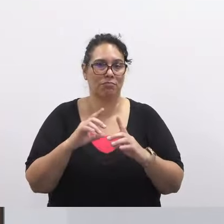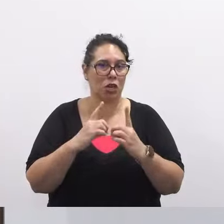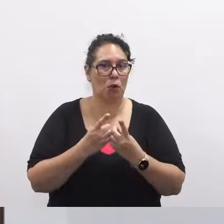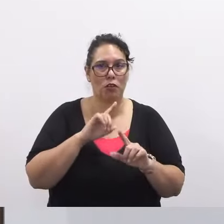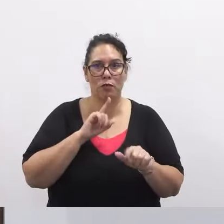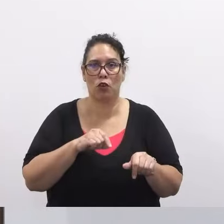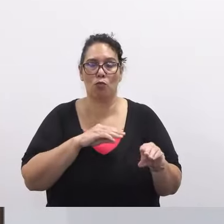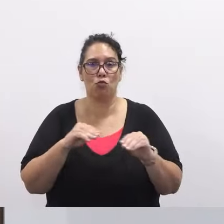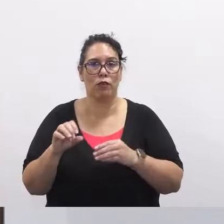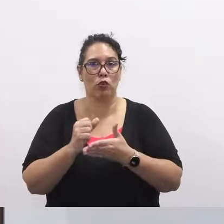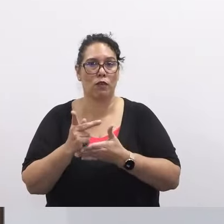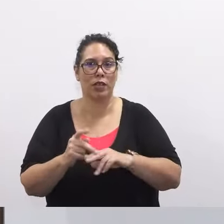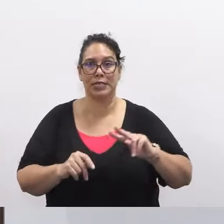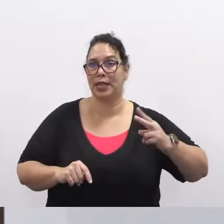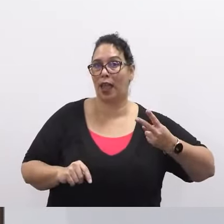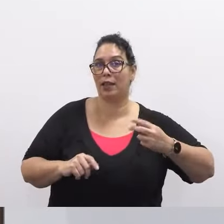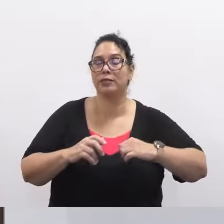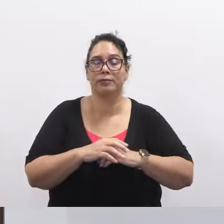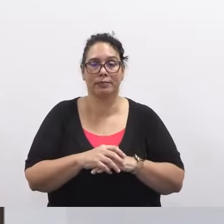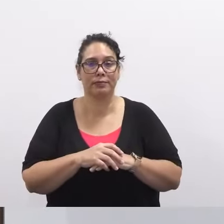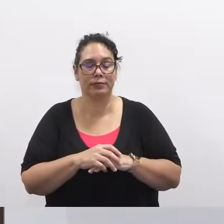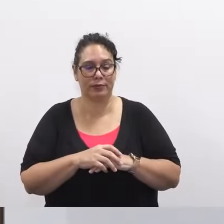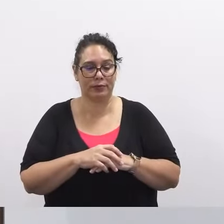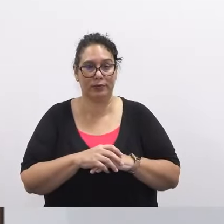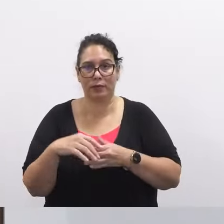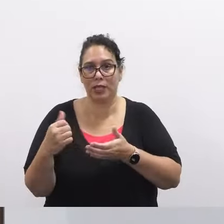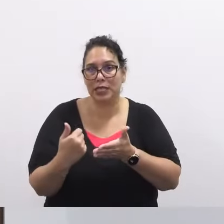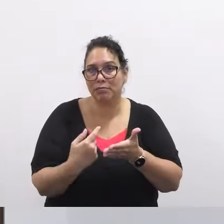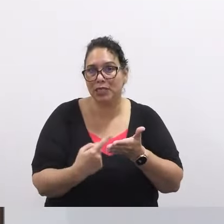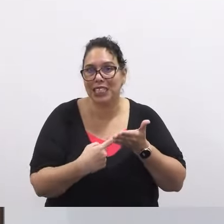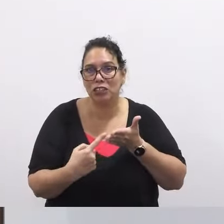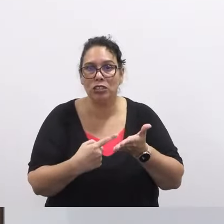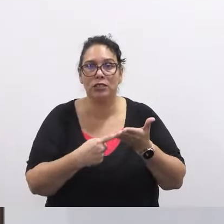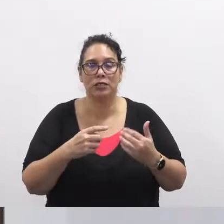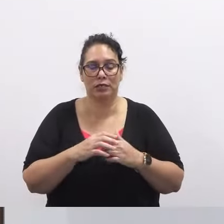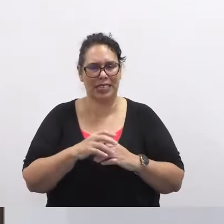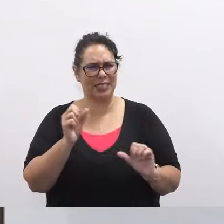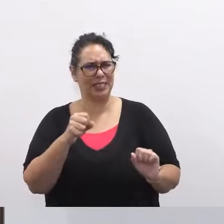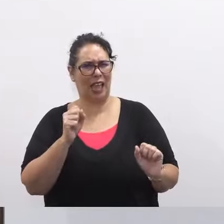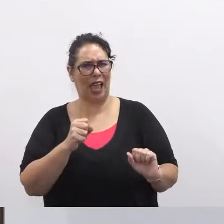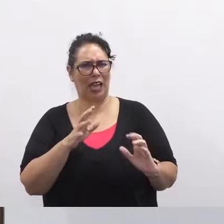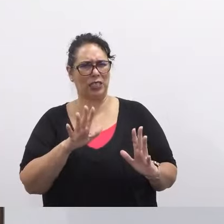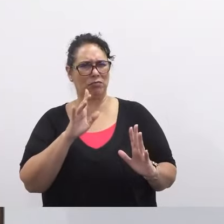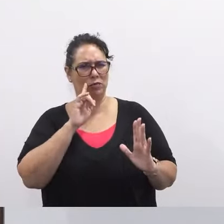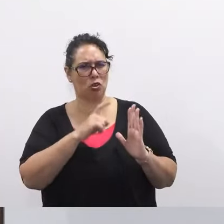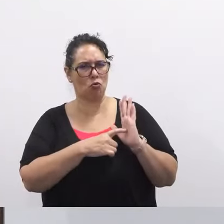Move approval. Second. Any discussion? Yeah, I would just note that